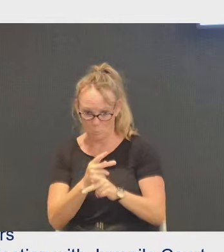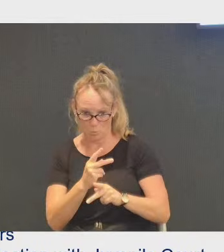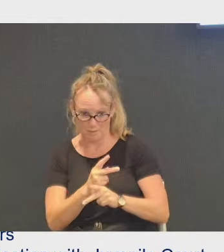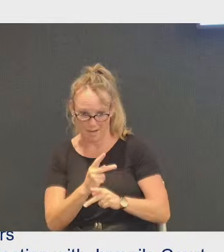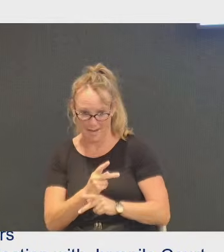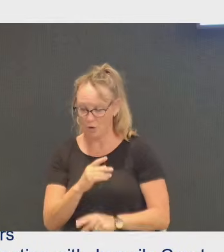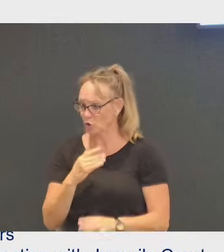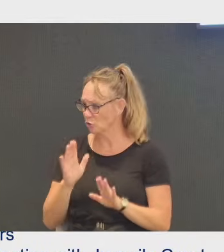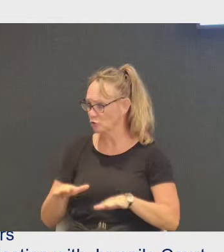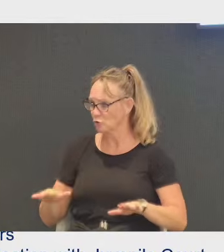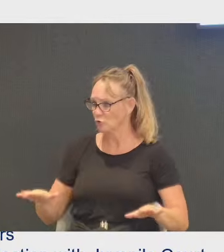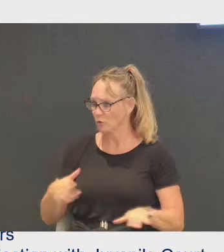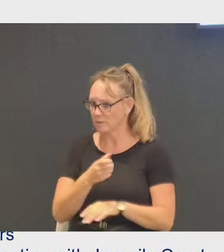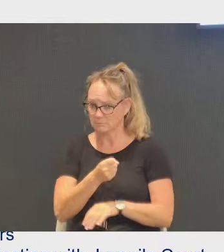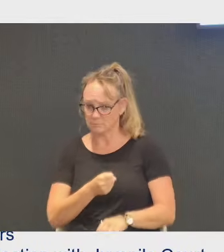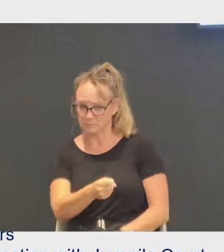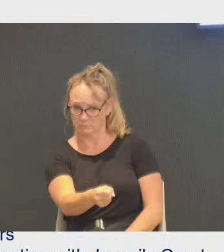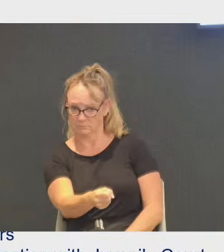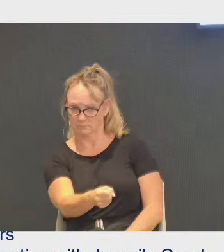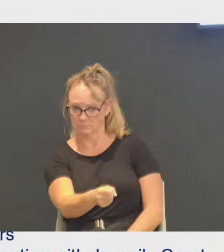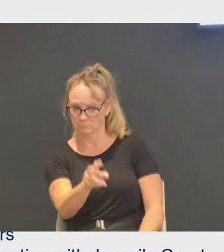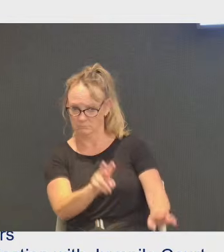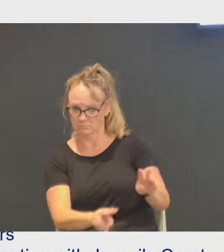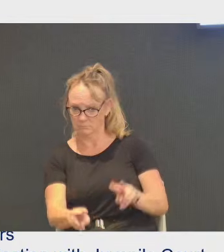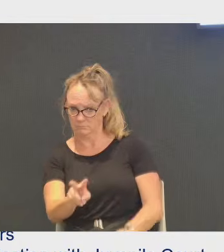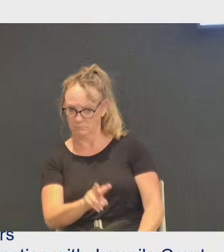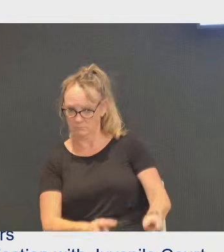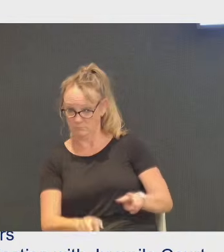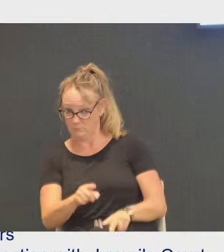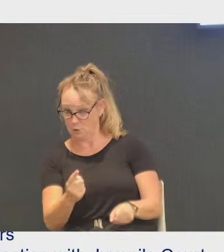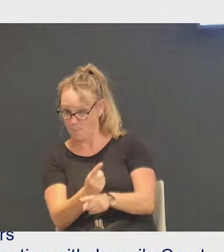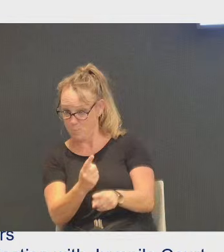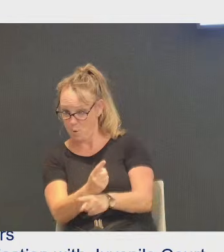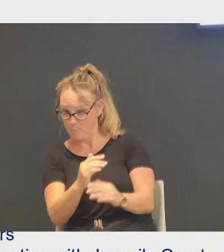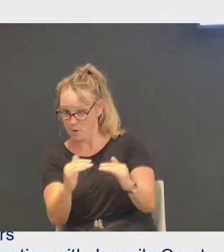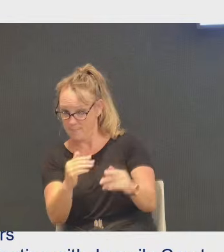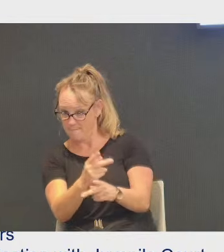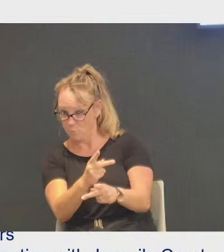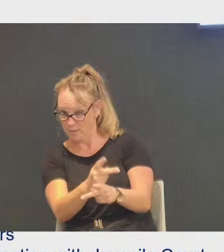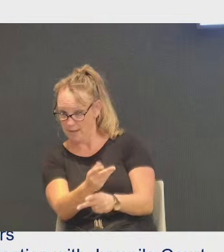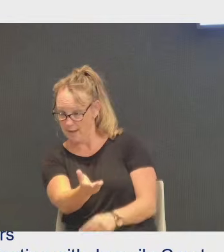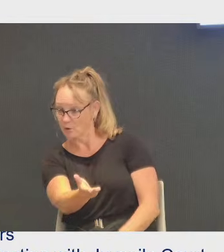to make sure that they are at the most appropriate level of care at each at each at each juncture in